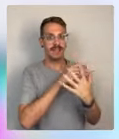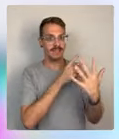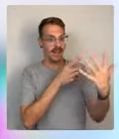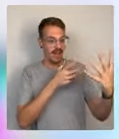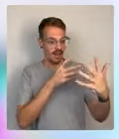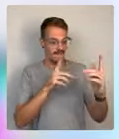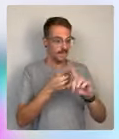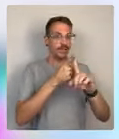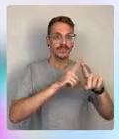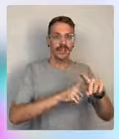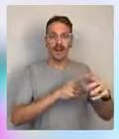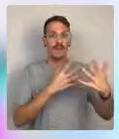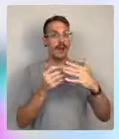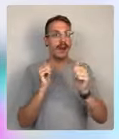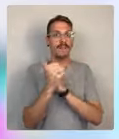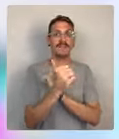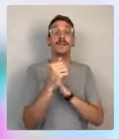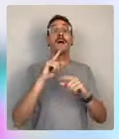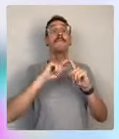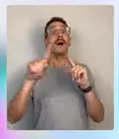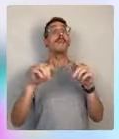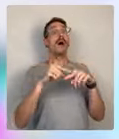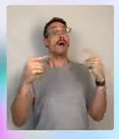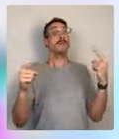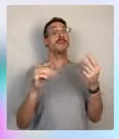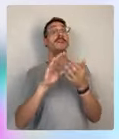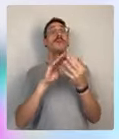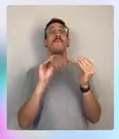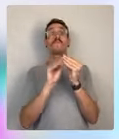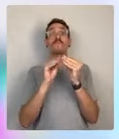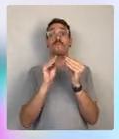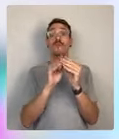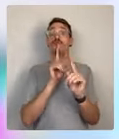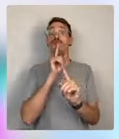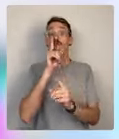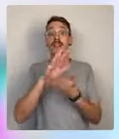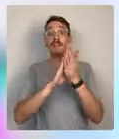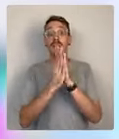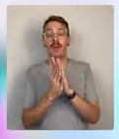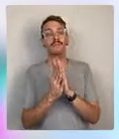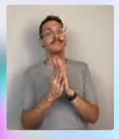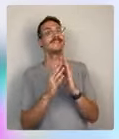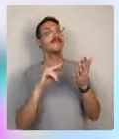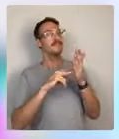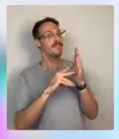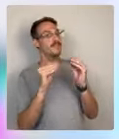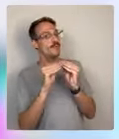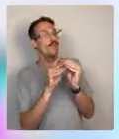and crossing boundaries. But then, the counterforce to that is the more real it gets,